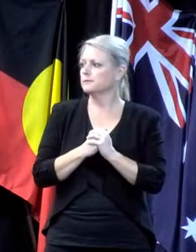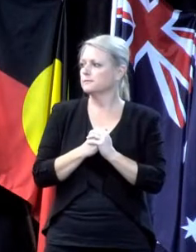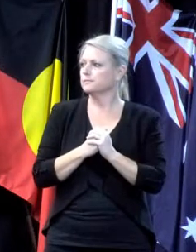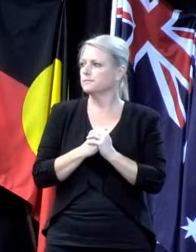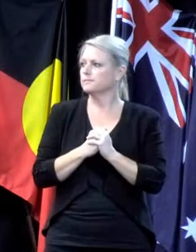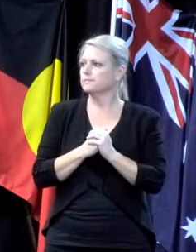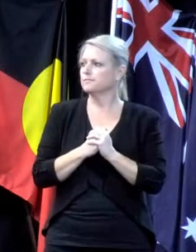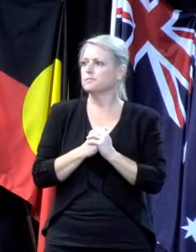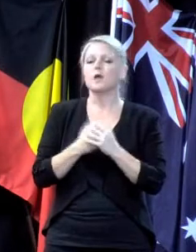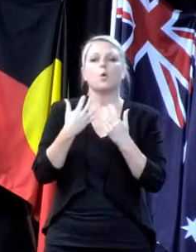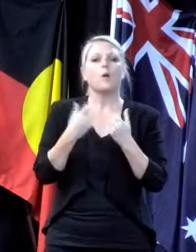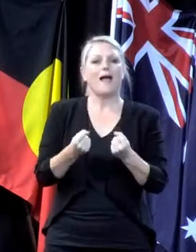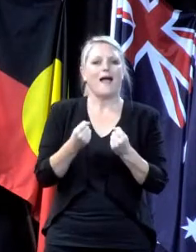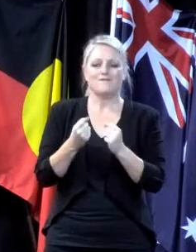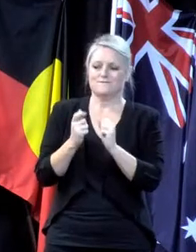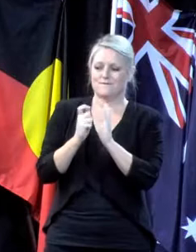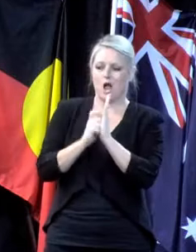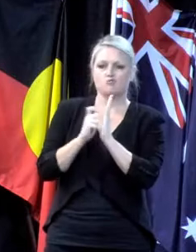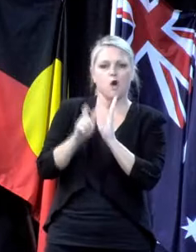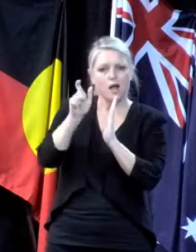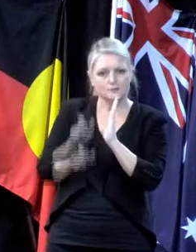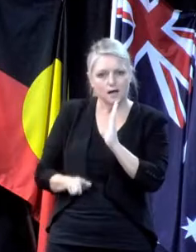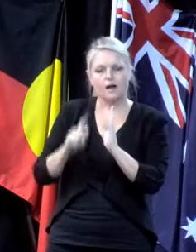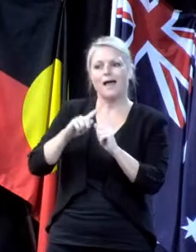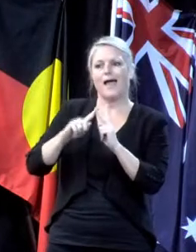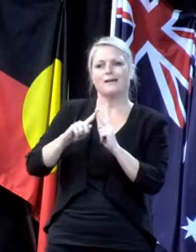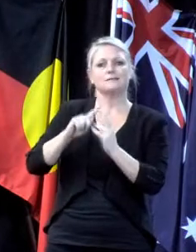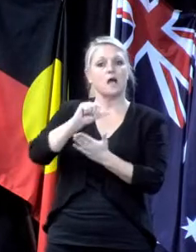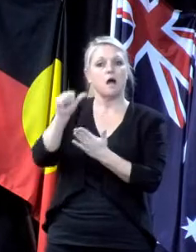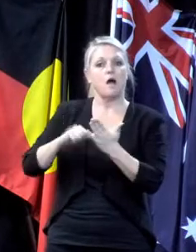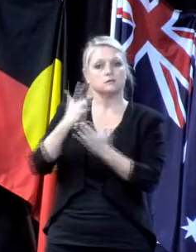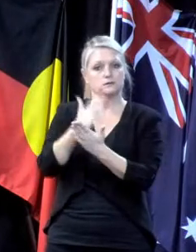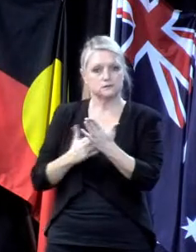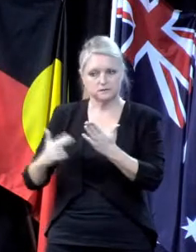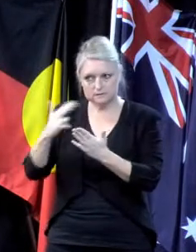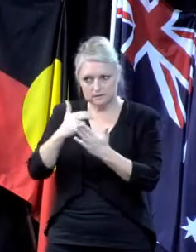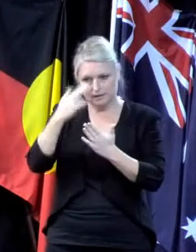We have a writer and an artist in resident through the year. And his name is Monty Prior.